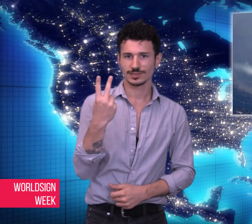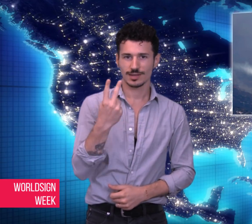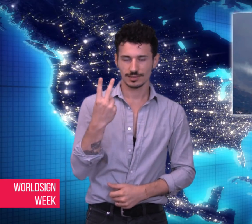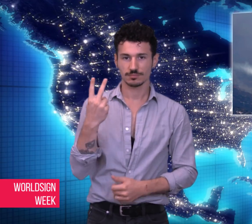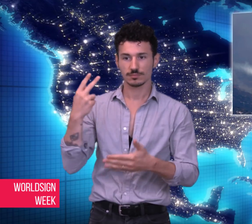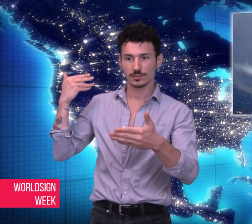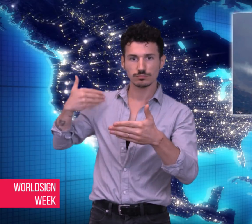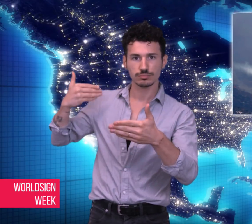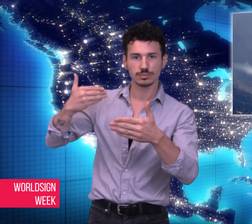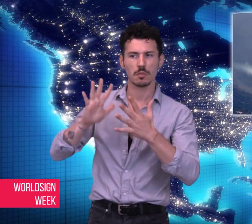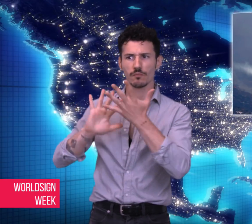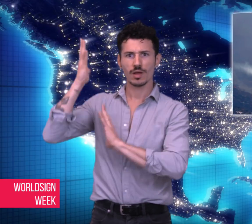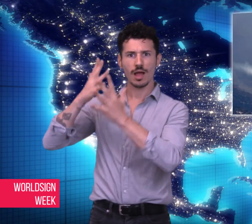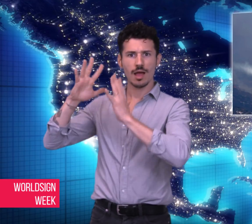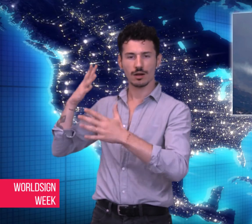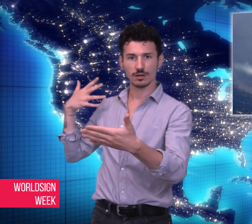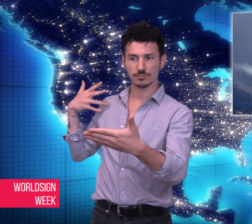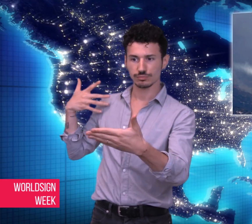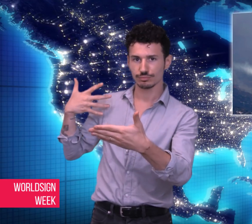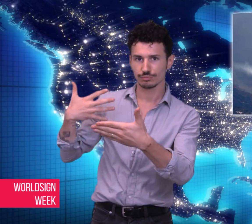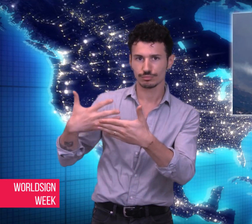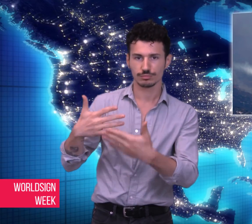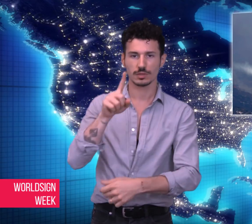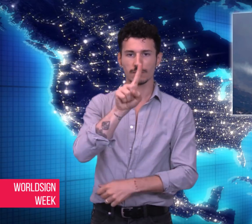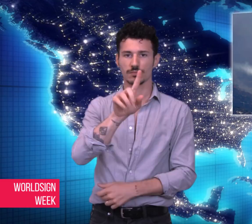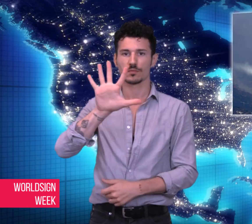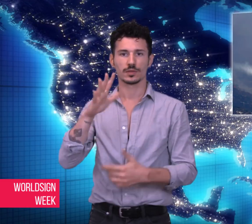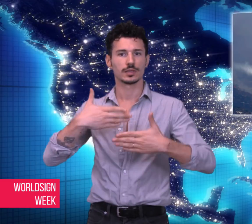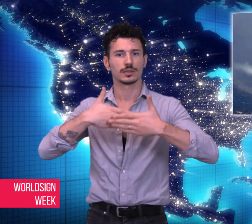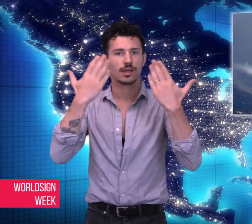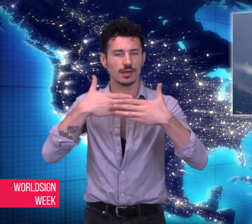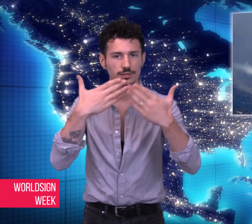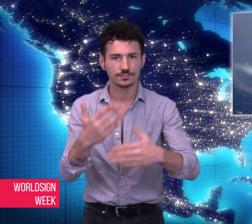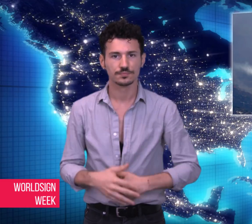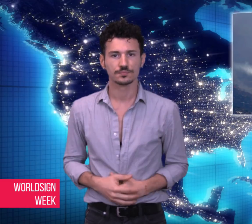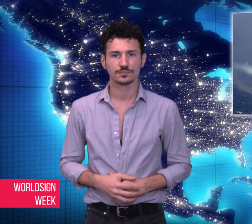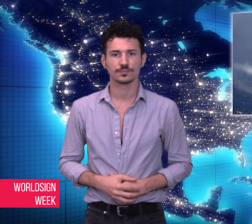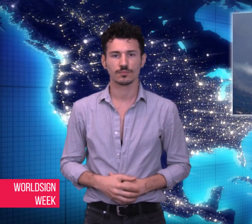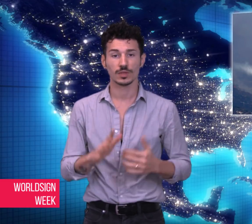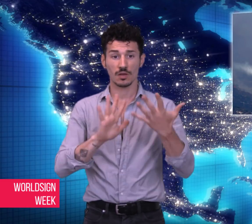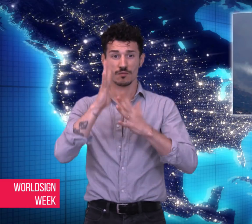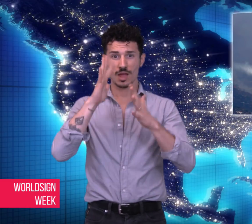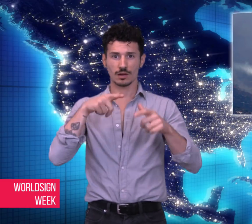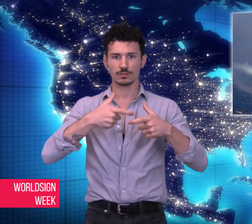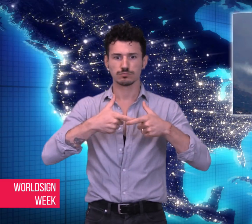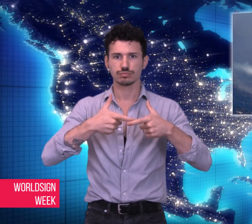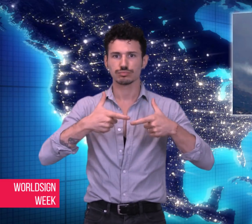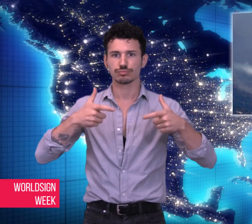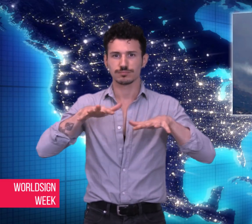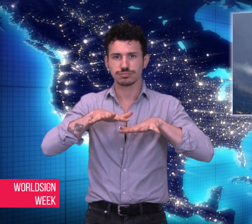Tuesday for fifth straight day. Fire is approaching the town of Silves in